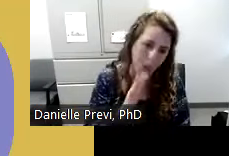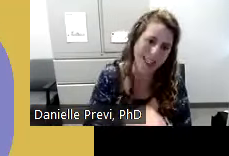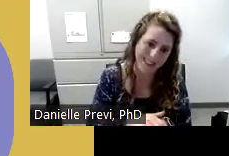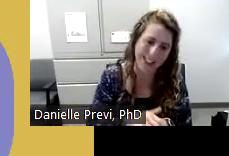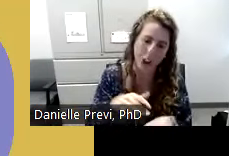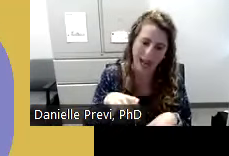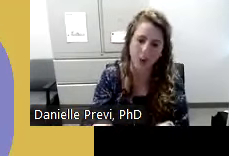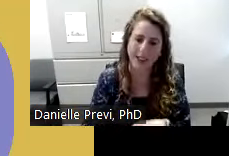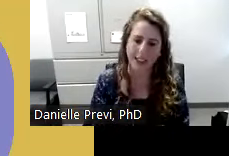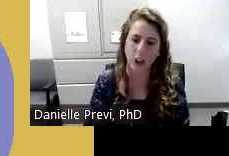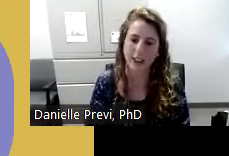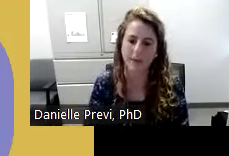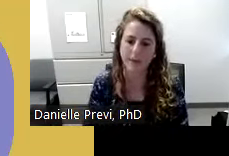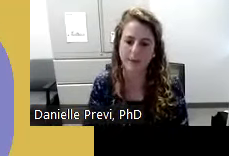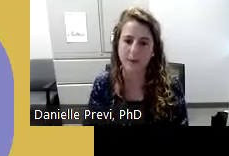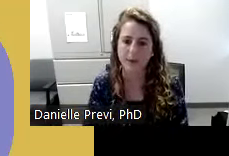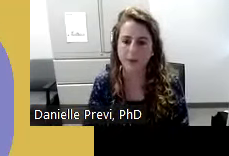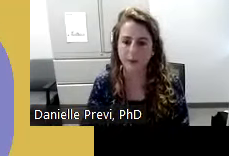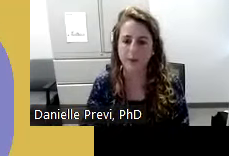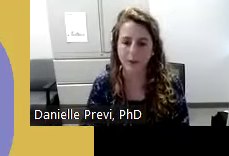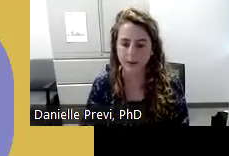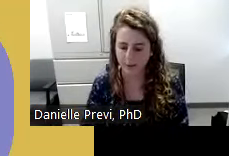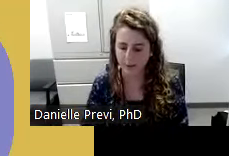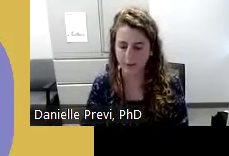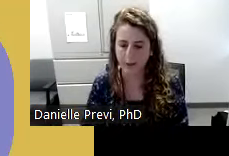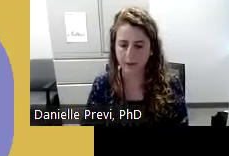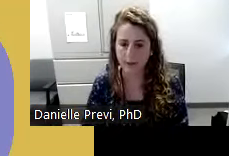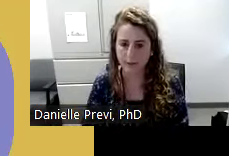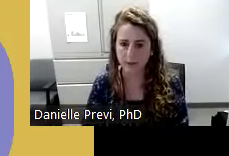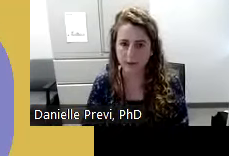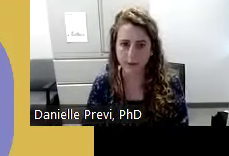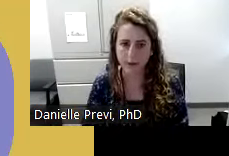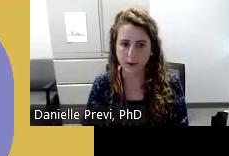compatible with the hypothesis that ASL fosters and facilitates spoken language acquisition.